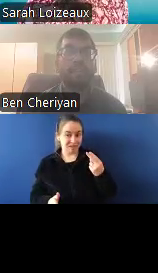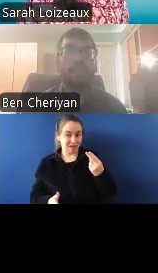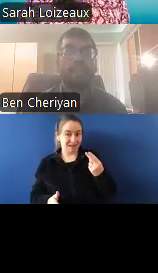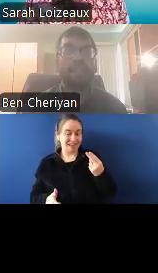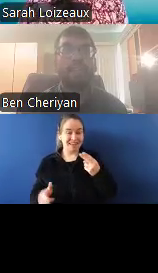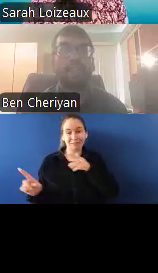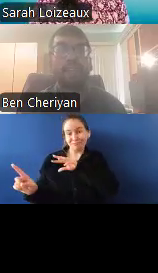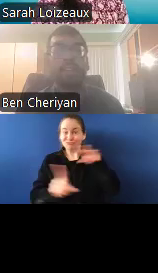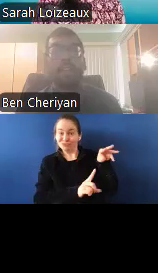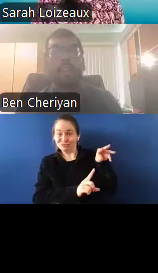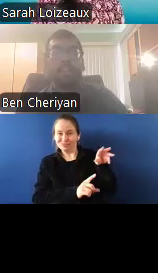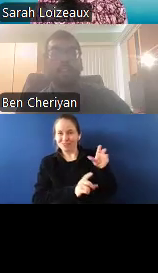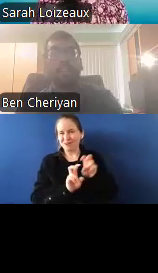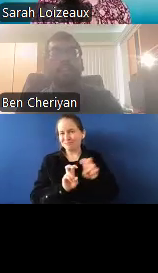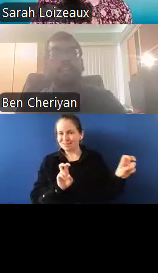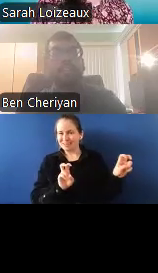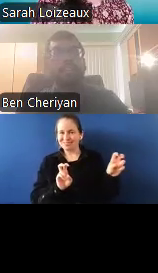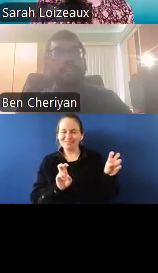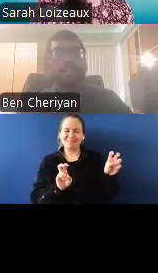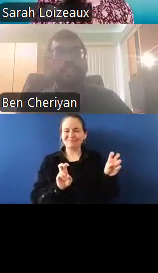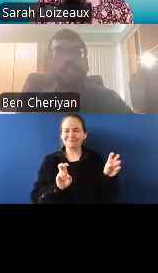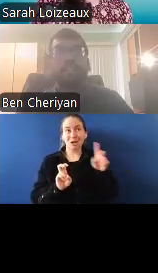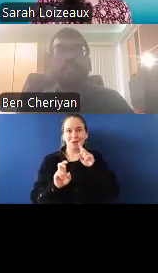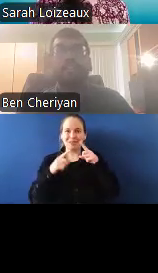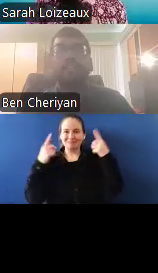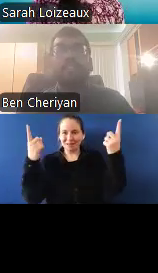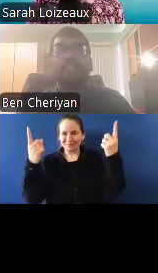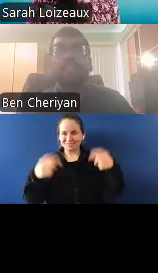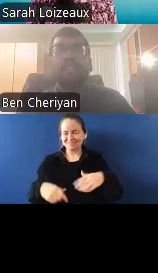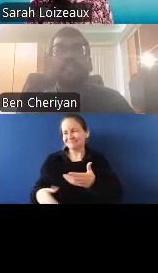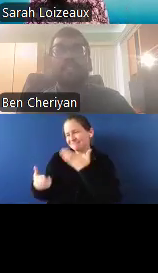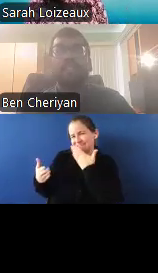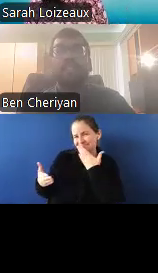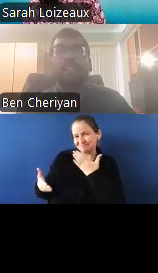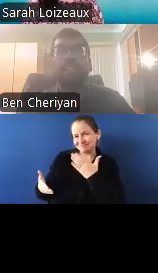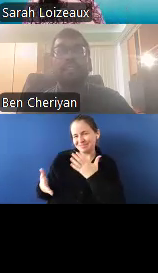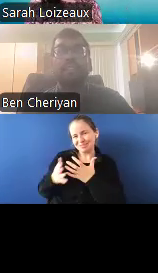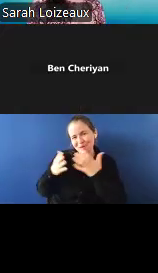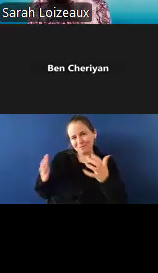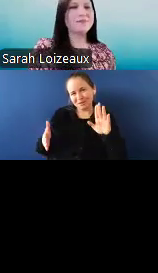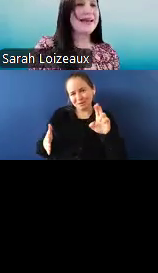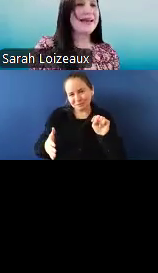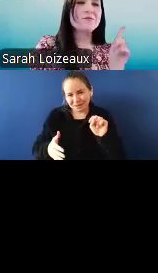our presenters and panelists. Thank you. >> Thank you so much, Ben. And you are right,